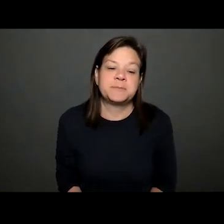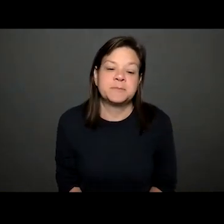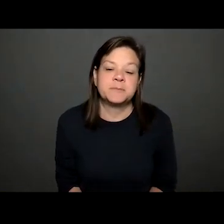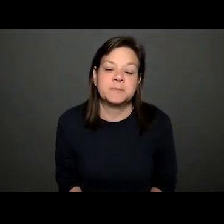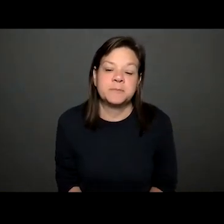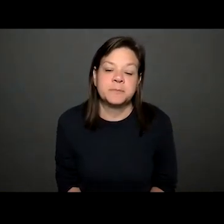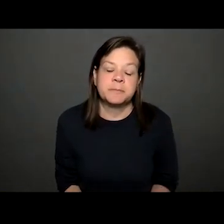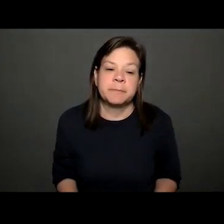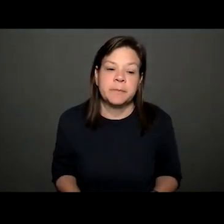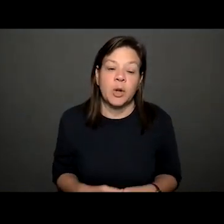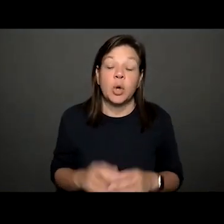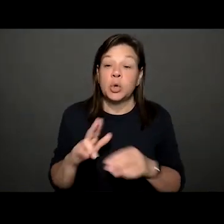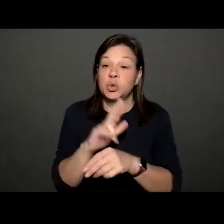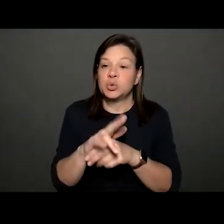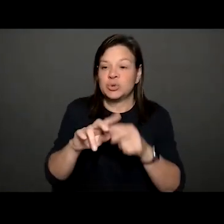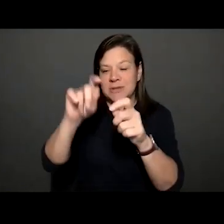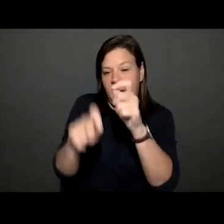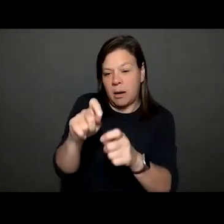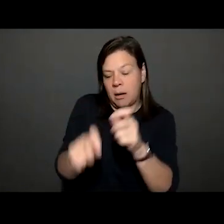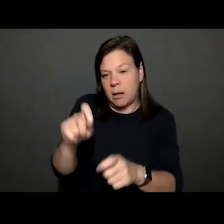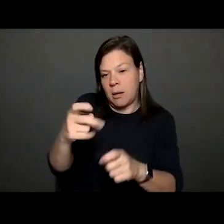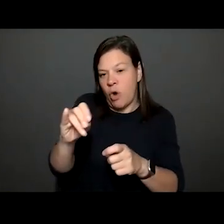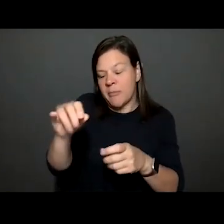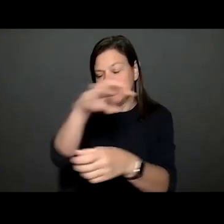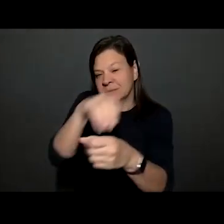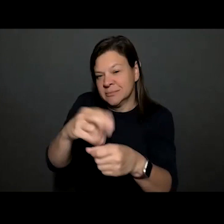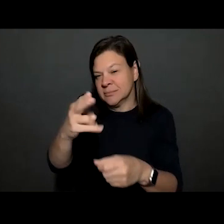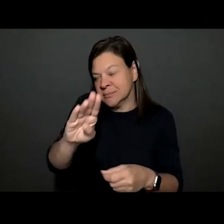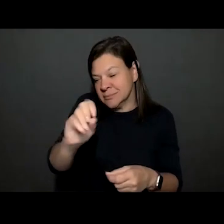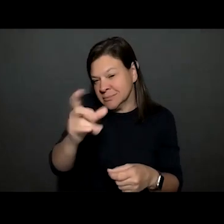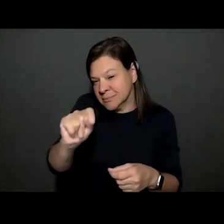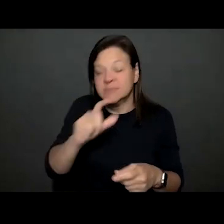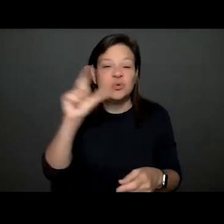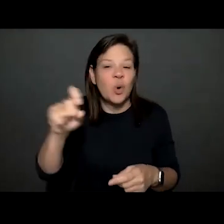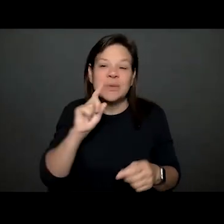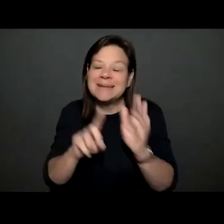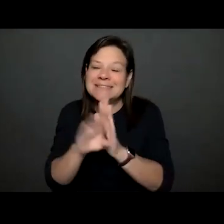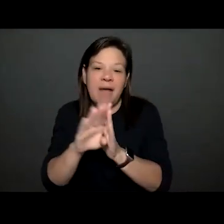YOU DON'T NEED A DEVELOPER TO CHANGE THOSE PROPERTIES ONCE THE OBJECT IS CREATED.